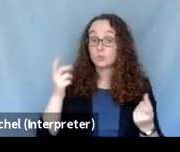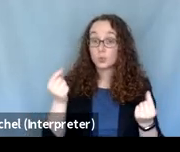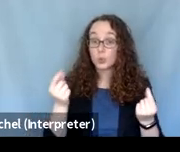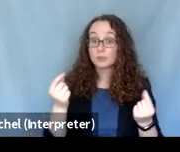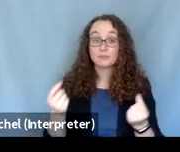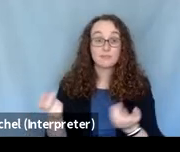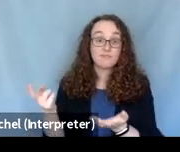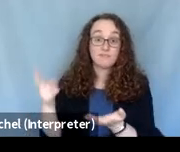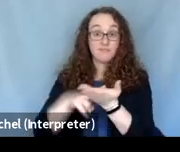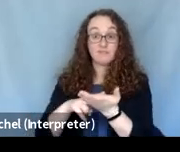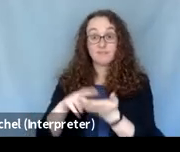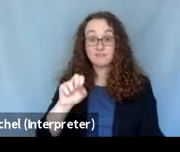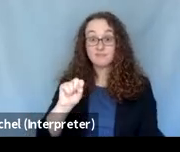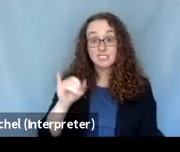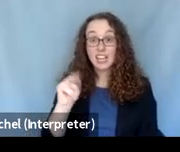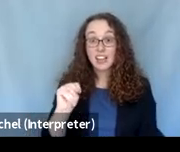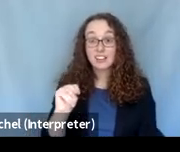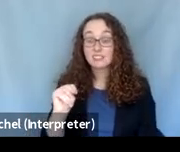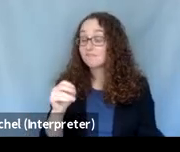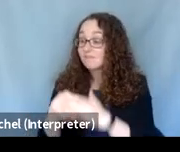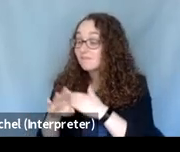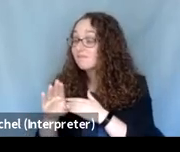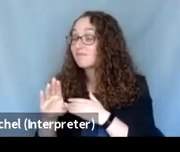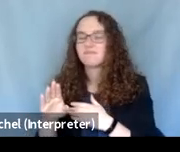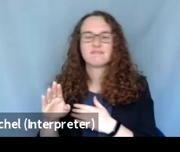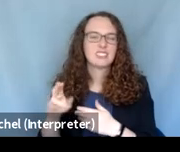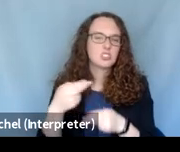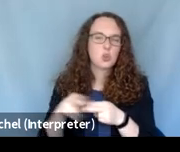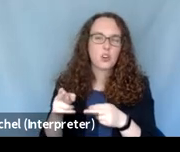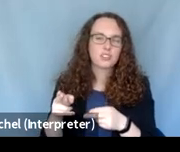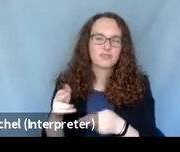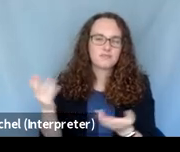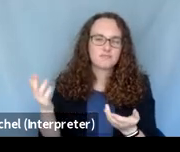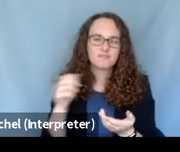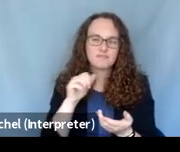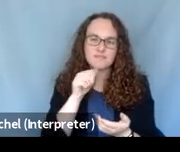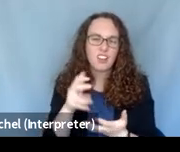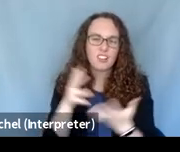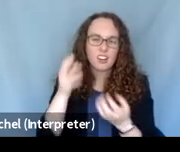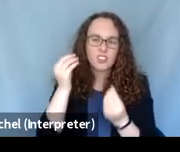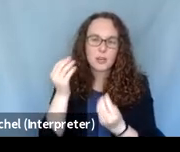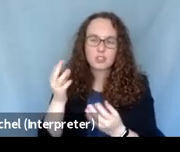and it only takes a couple of seconds to do that. And then once you've signed up you just